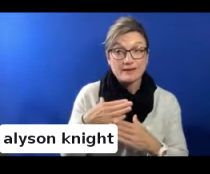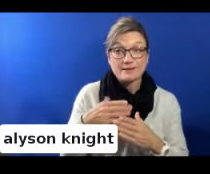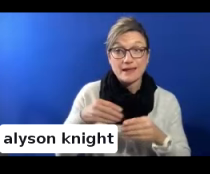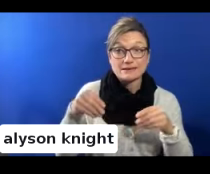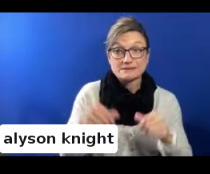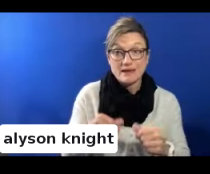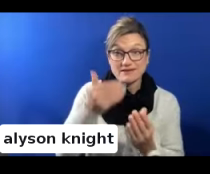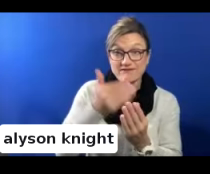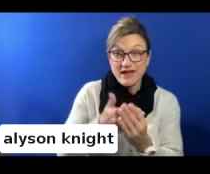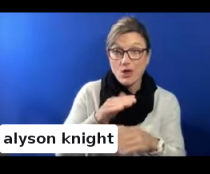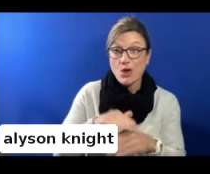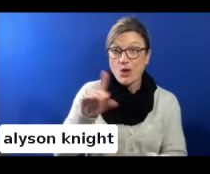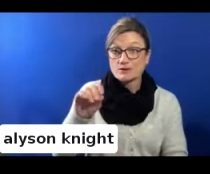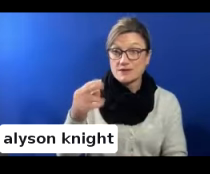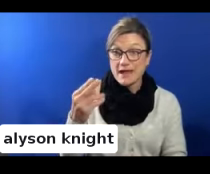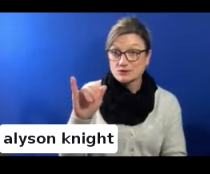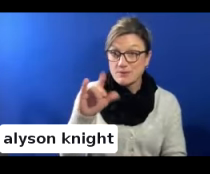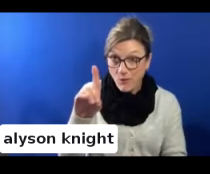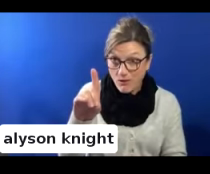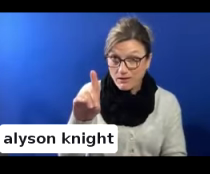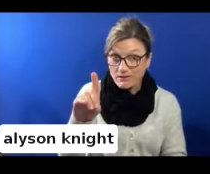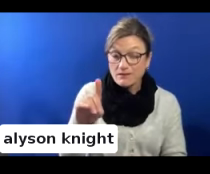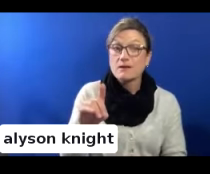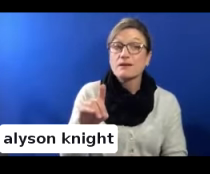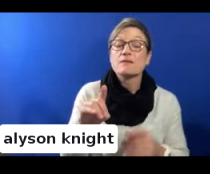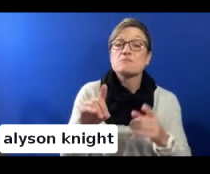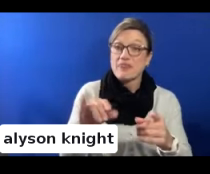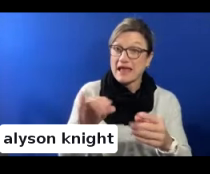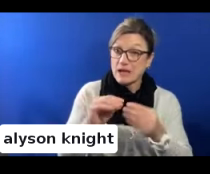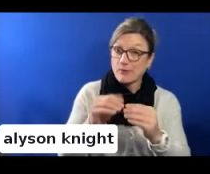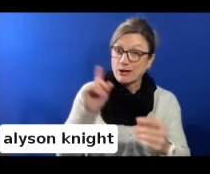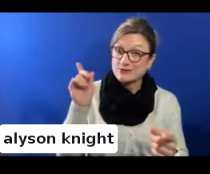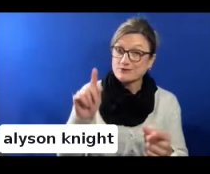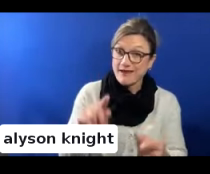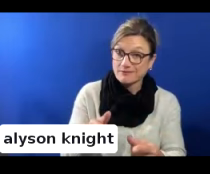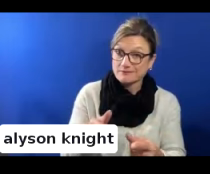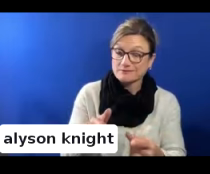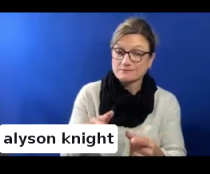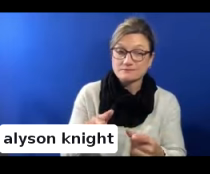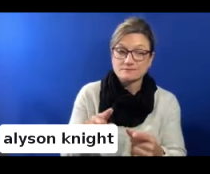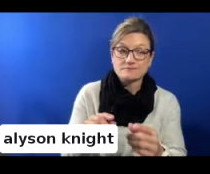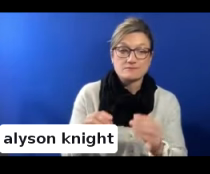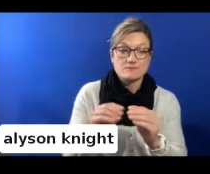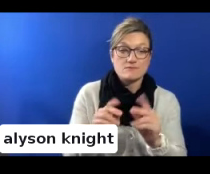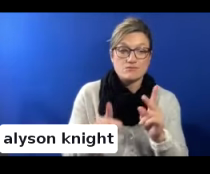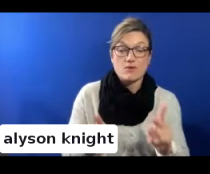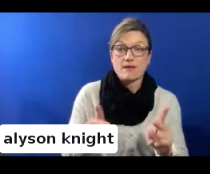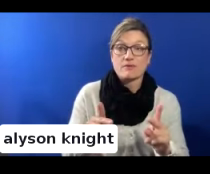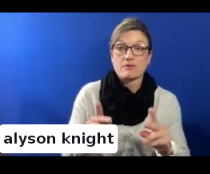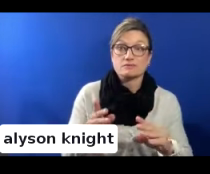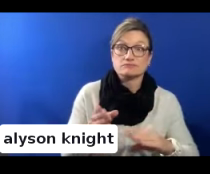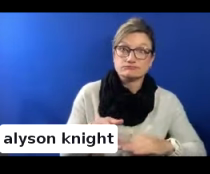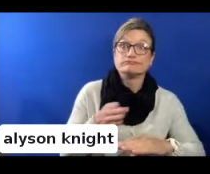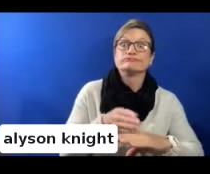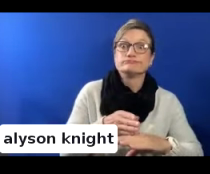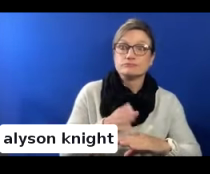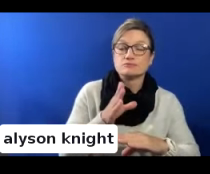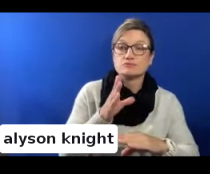dashboard, the incidence of denying the report or reverting them to